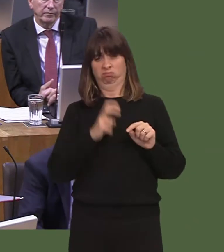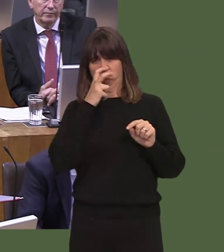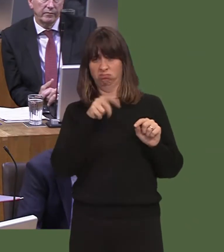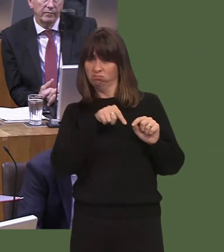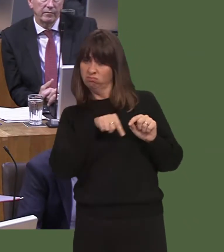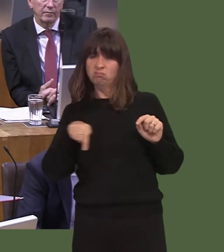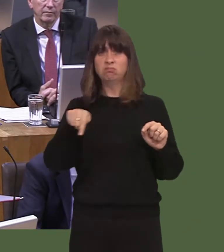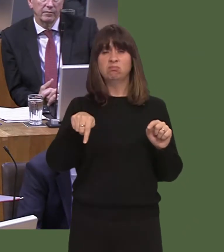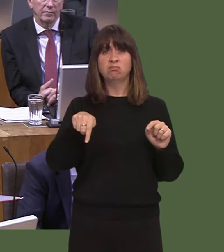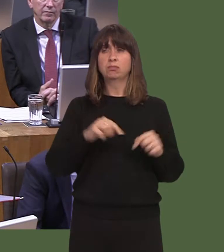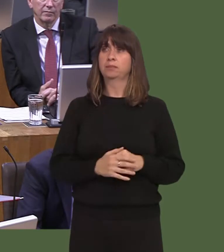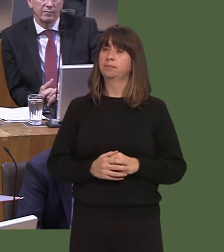previously there was one on their doorstep.